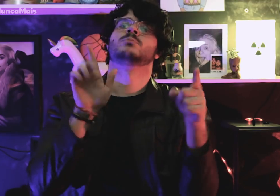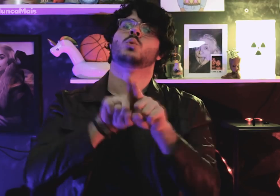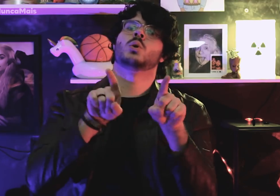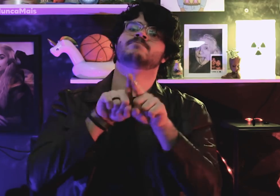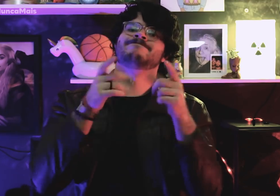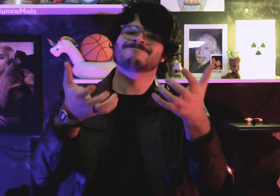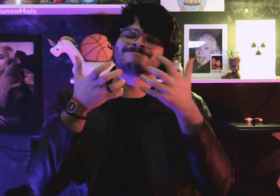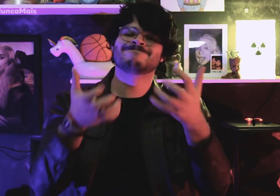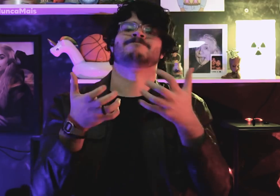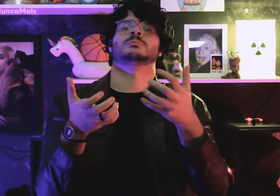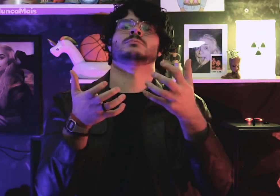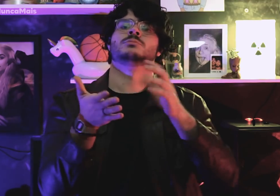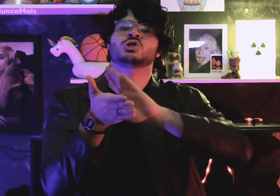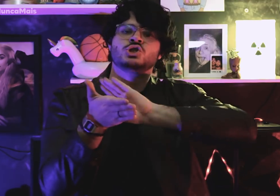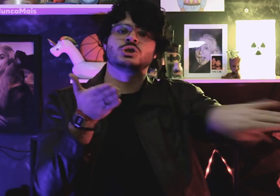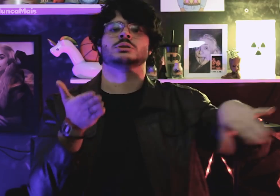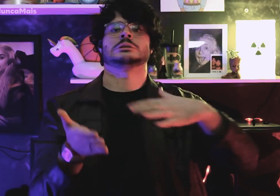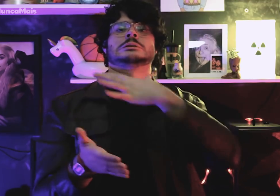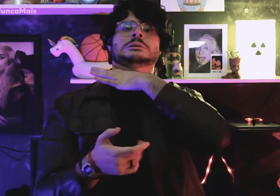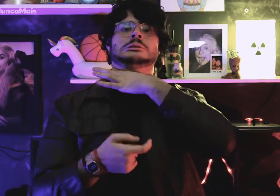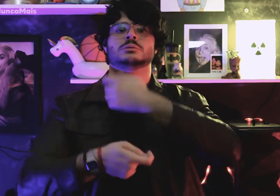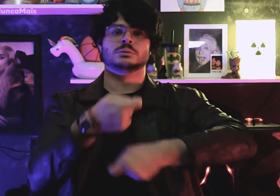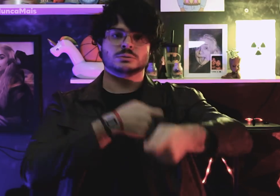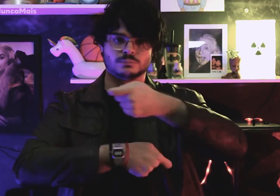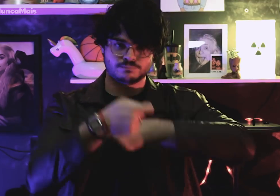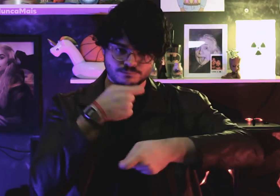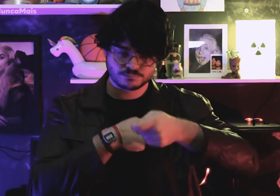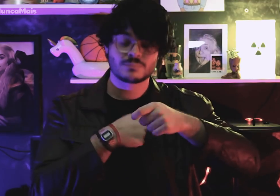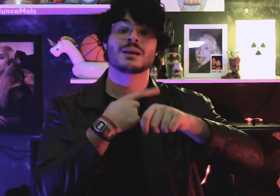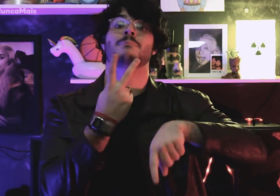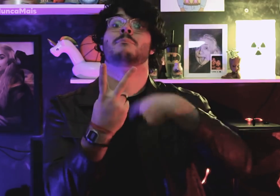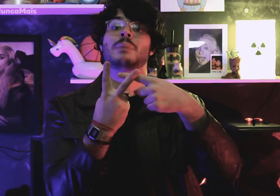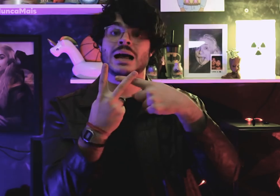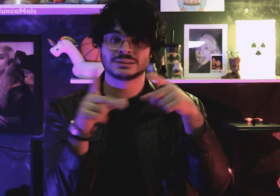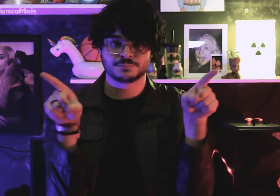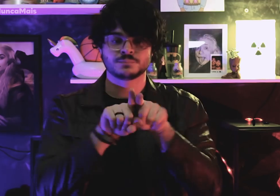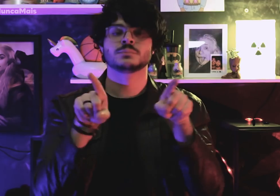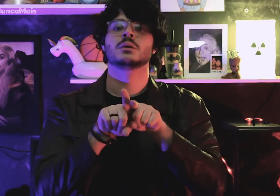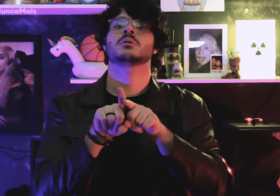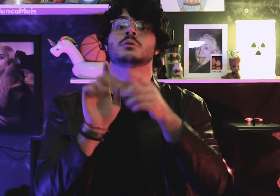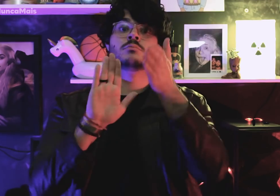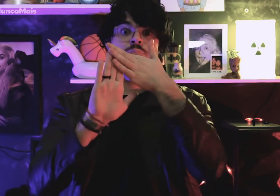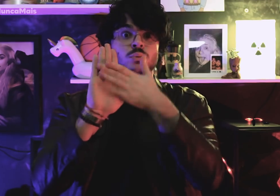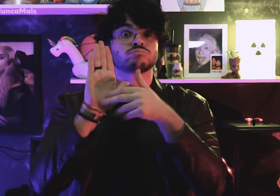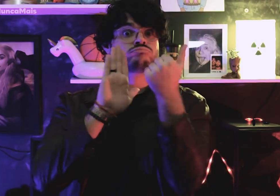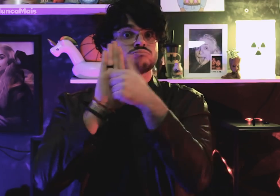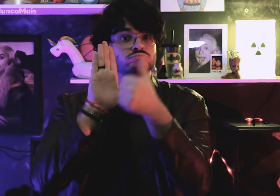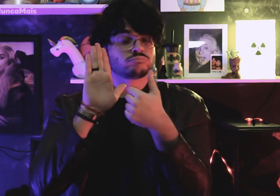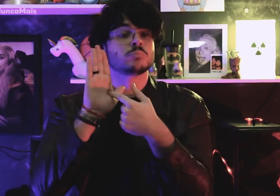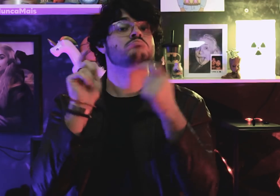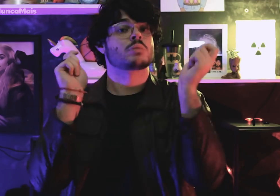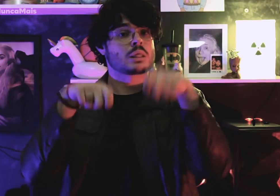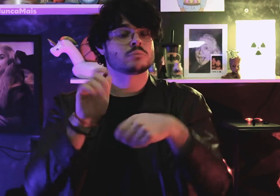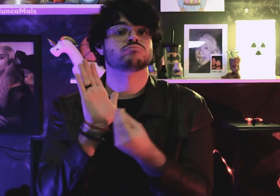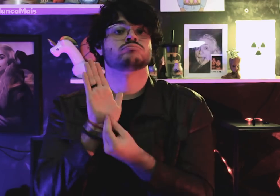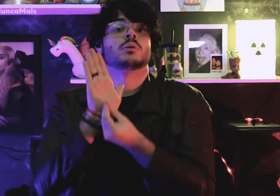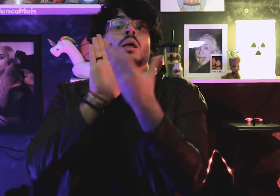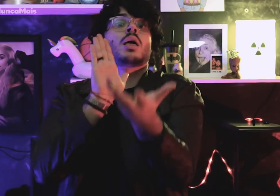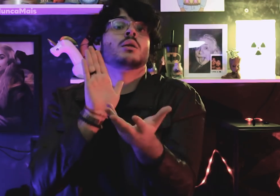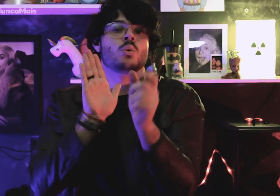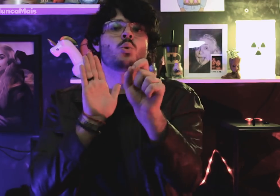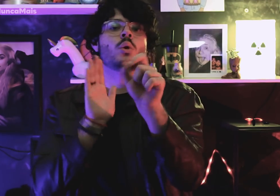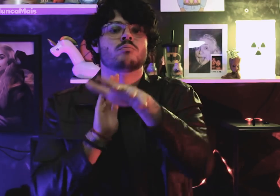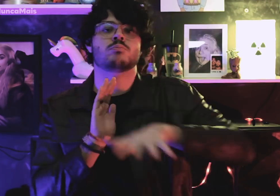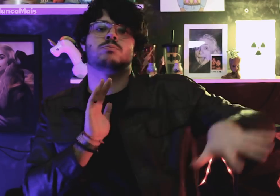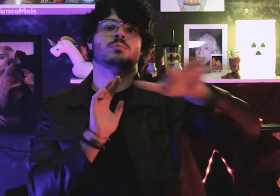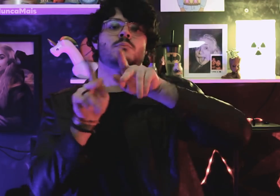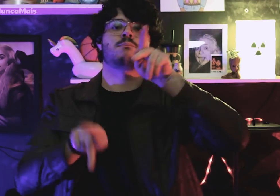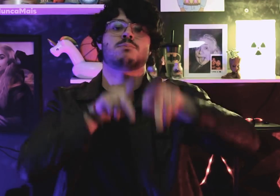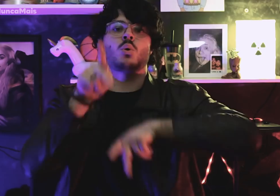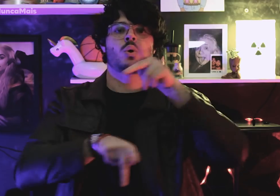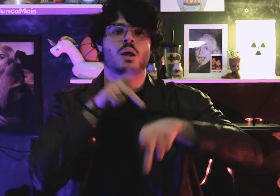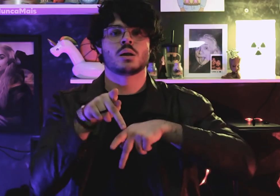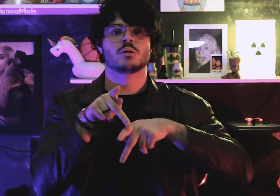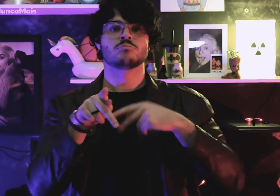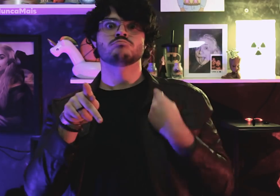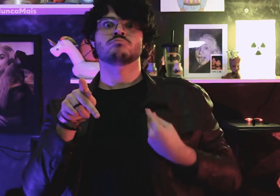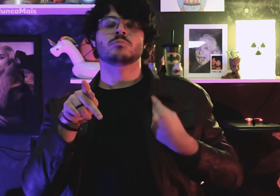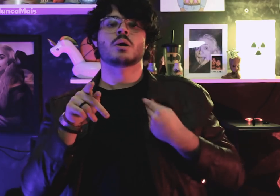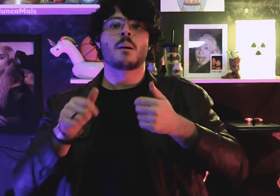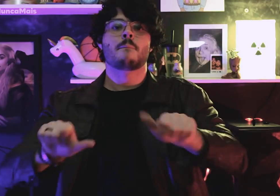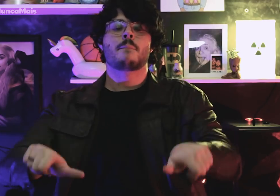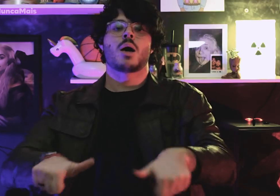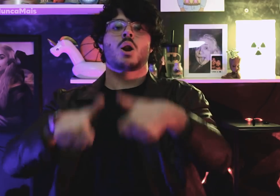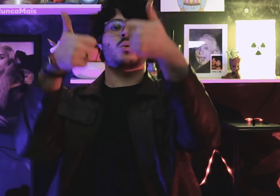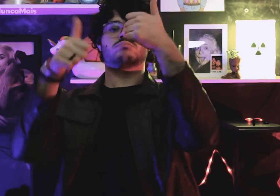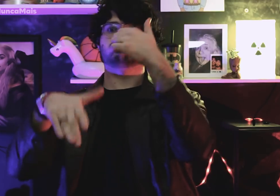To get out of the economic crisis and improve the social conditions of the Brazilian people,